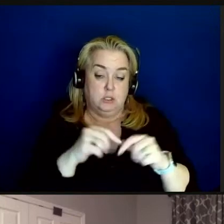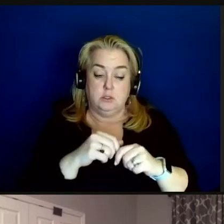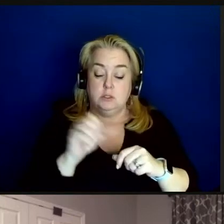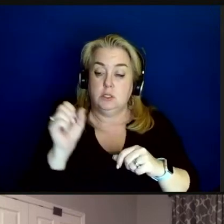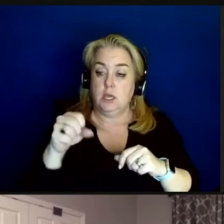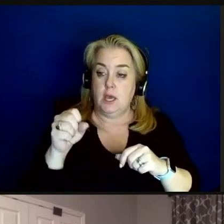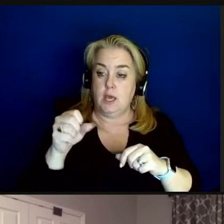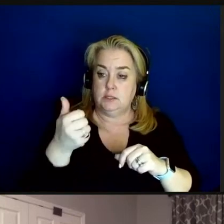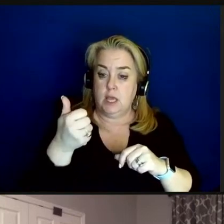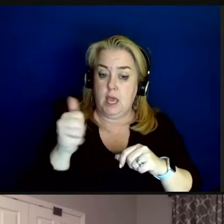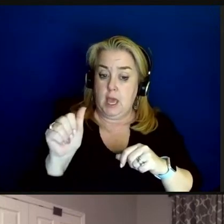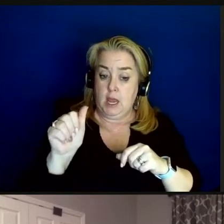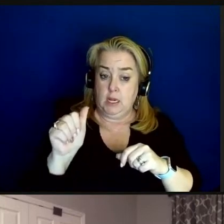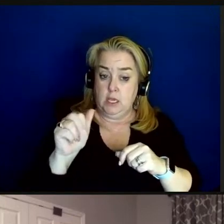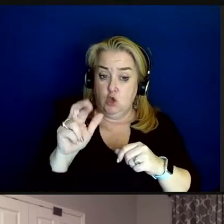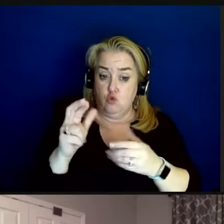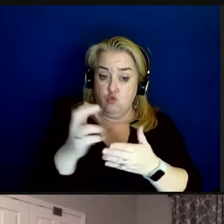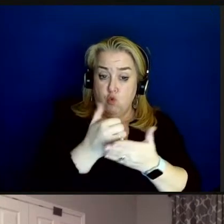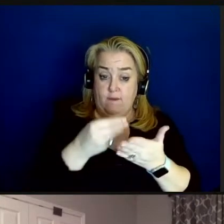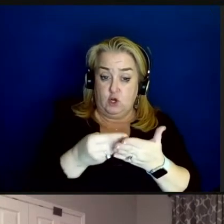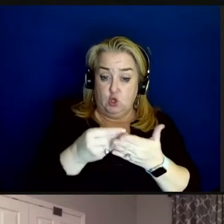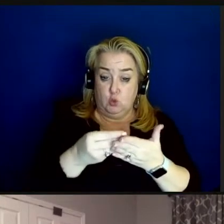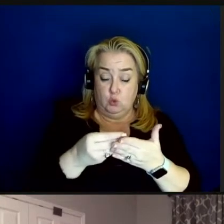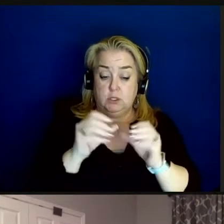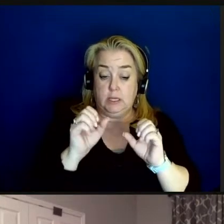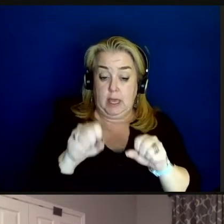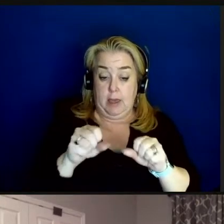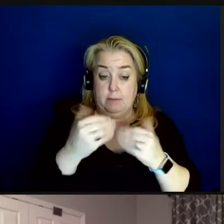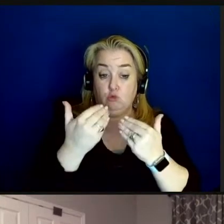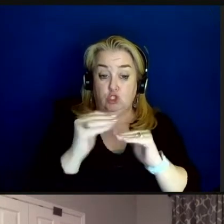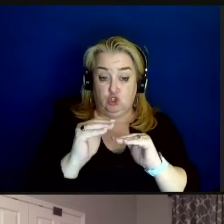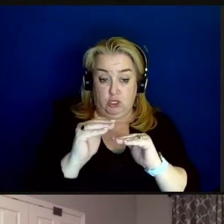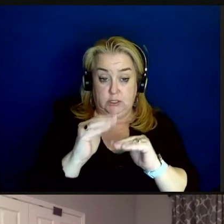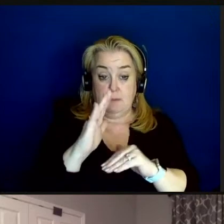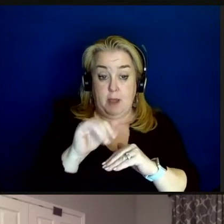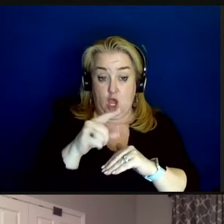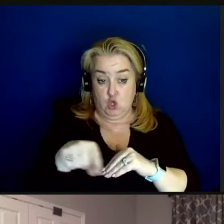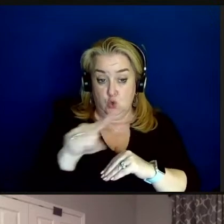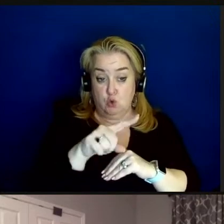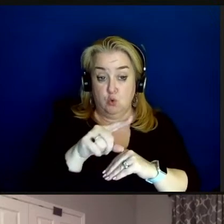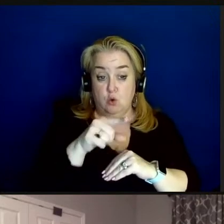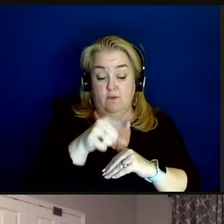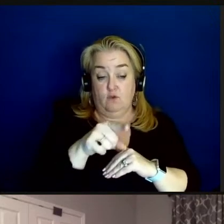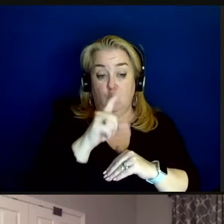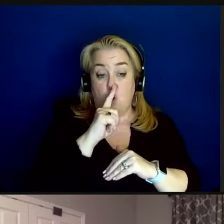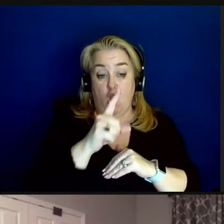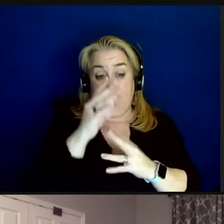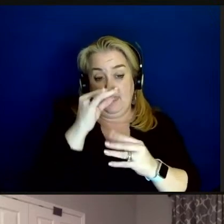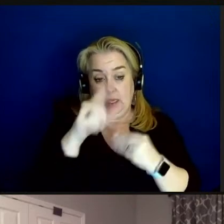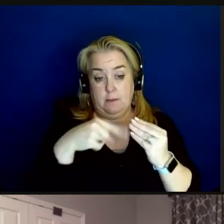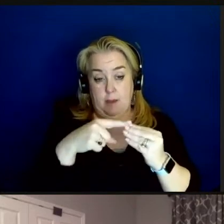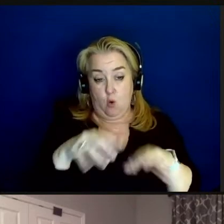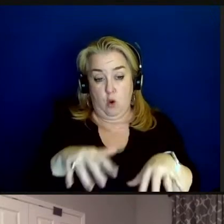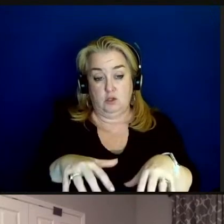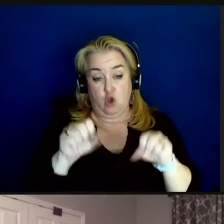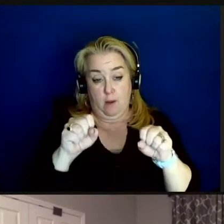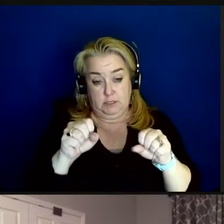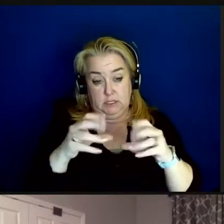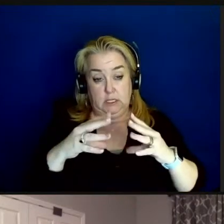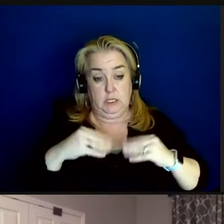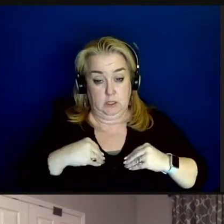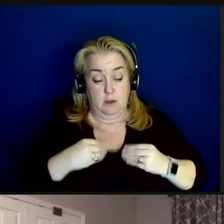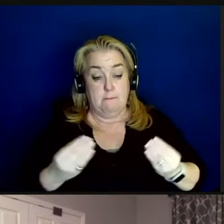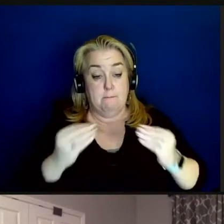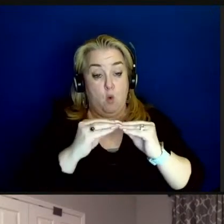SOME FOCUS GROUPS AND POLLING